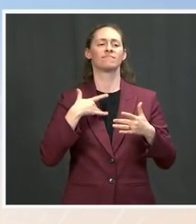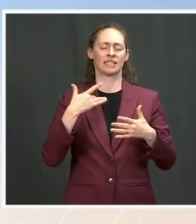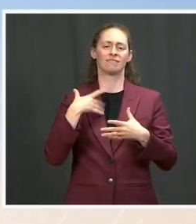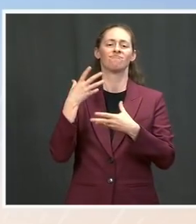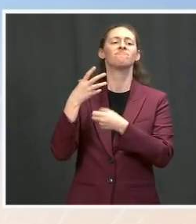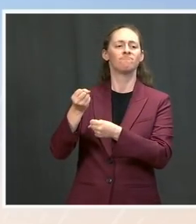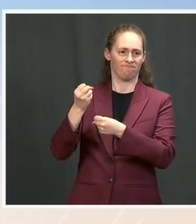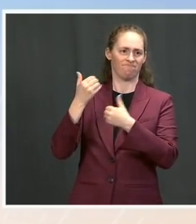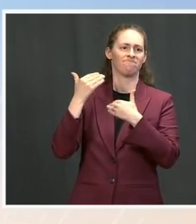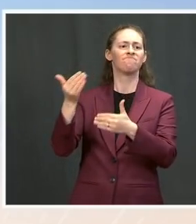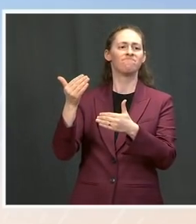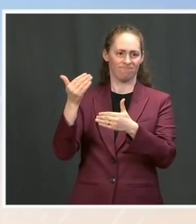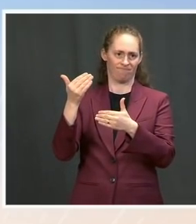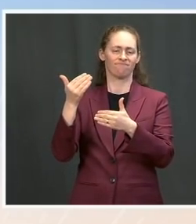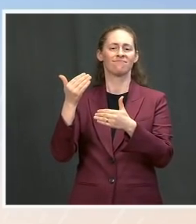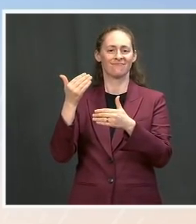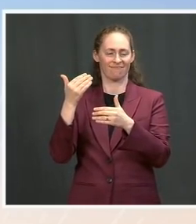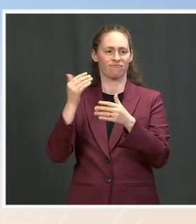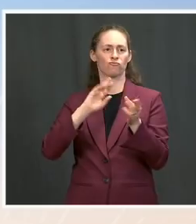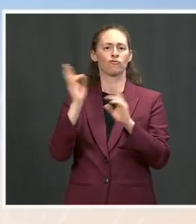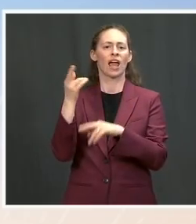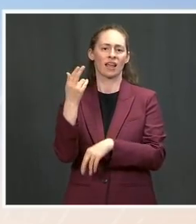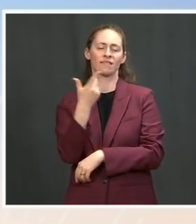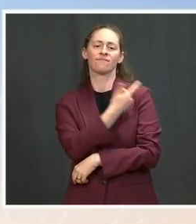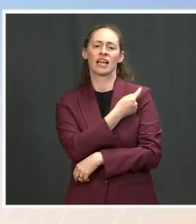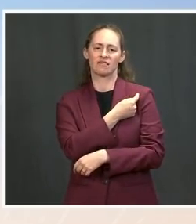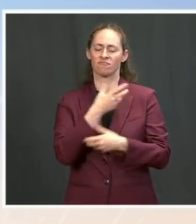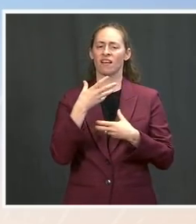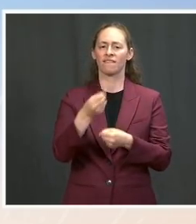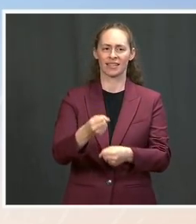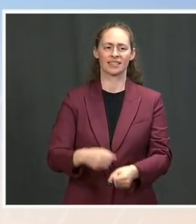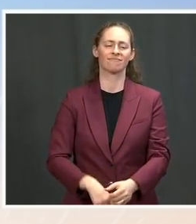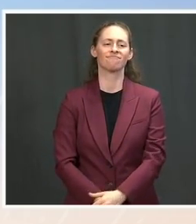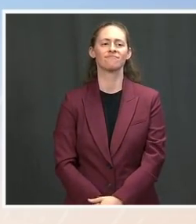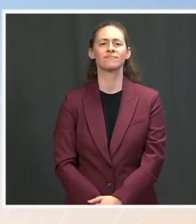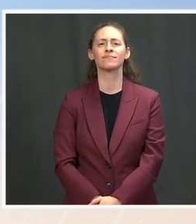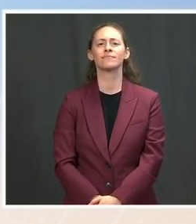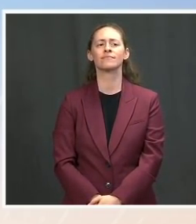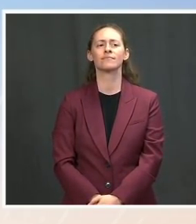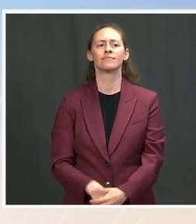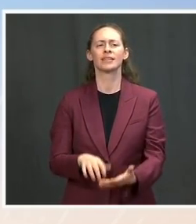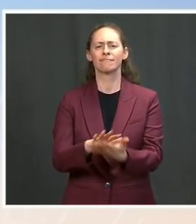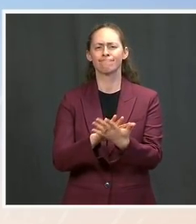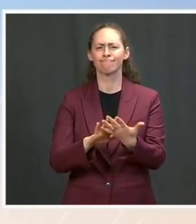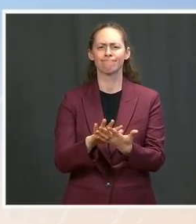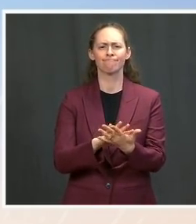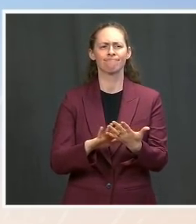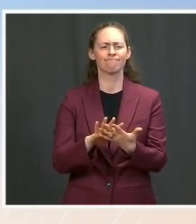The Press: Thanks, Jen. First, on the President's COVID speech this afternoon: Do you have a preview of what he's expected to say?